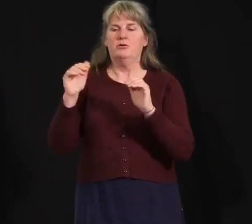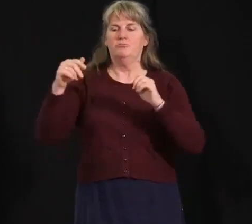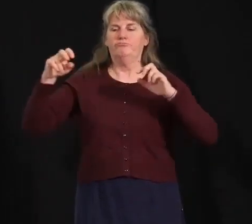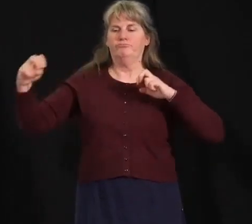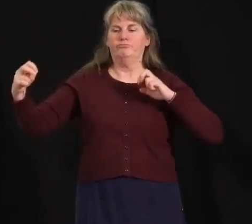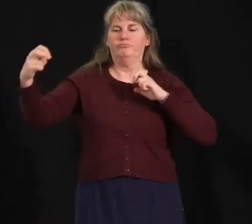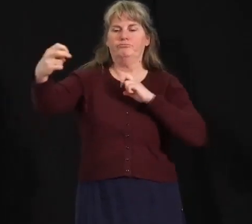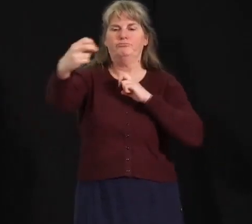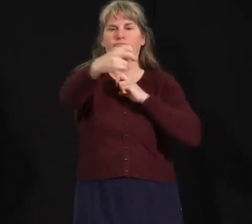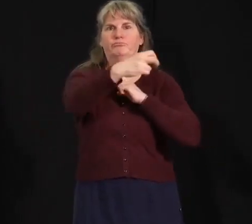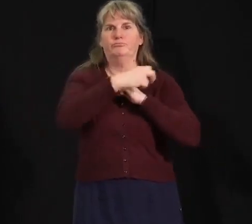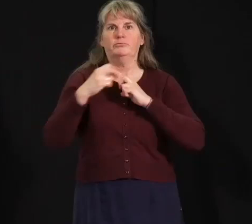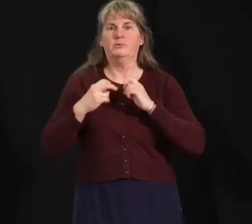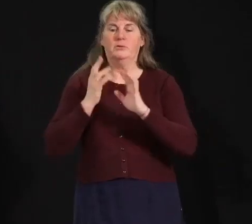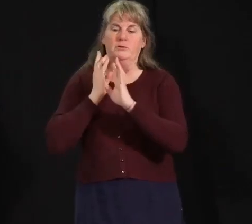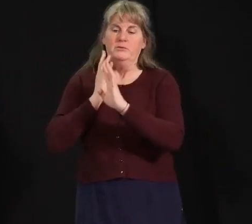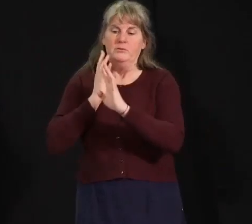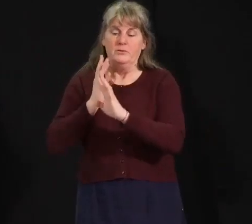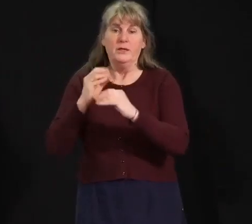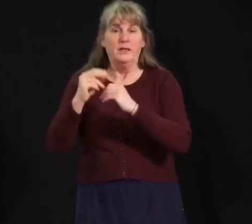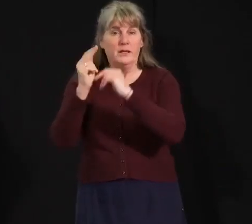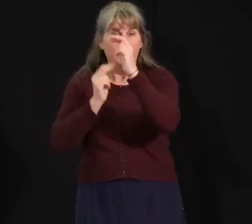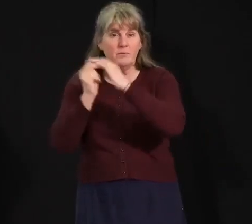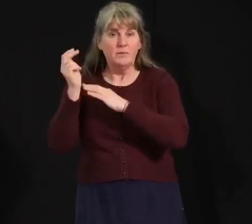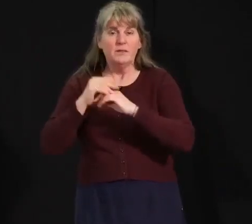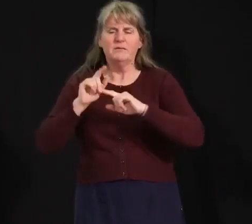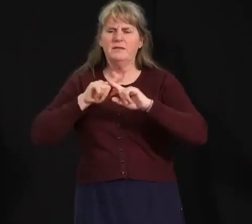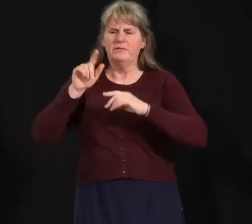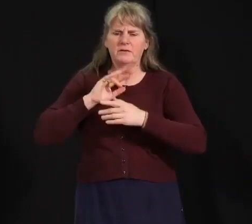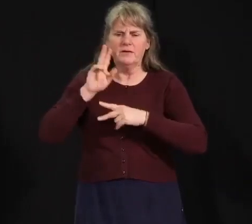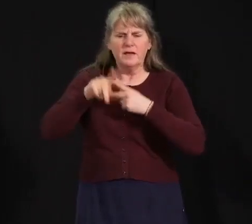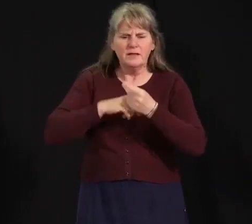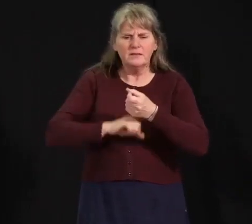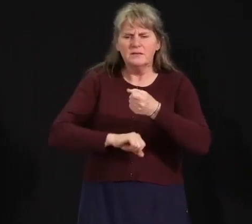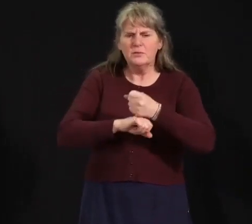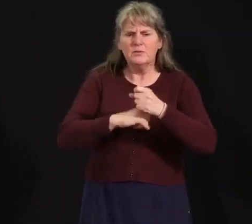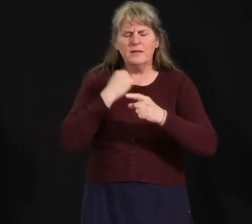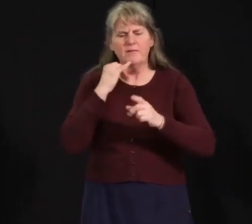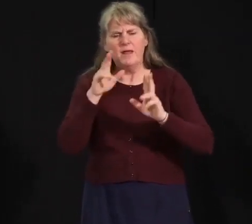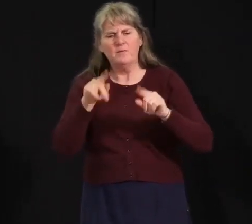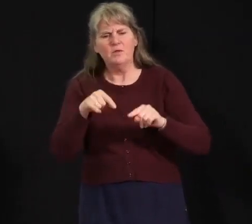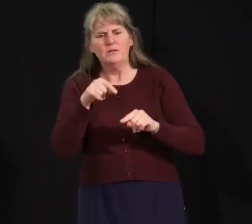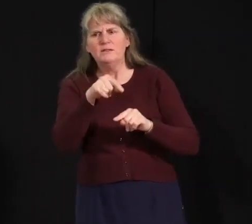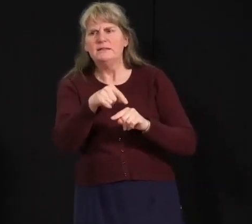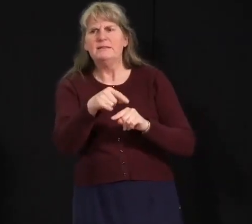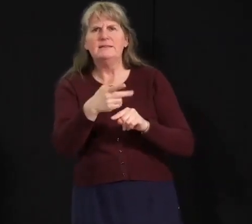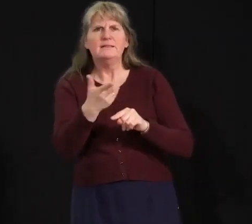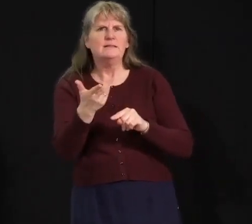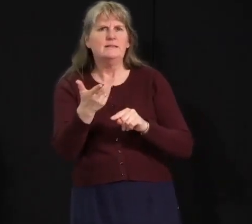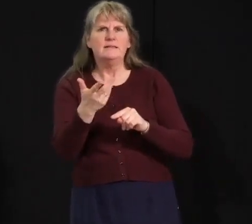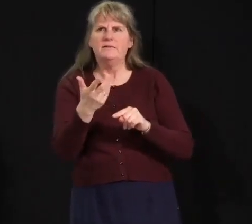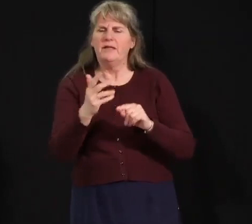At the same time, to support the people that need the shelter in terms of meal planning, physical